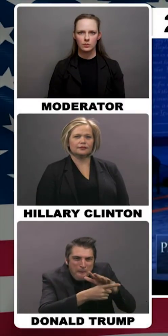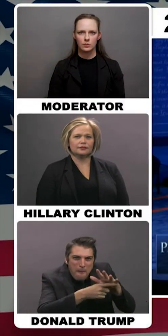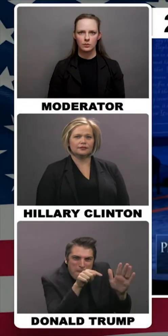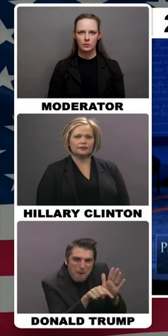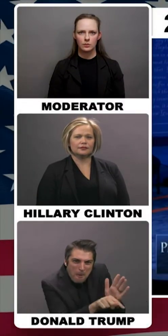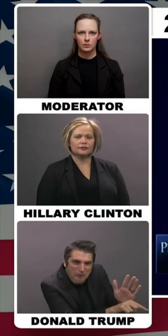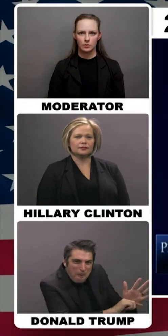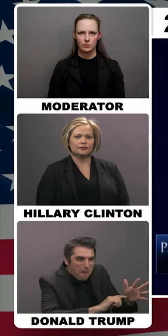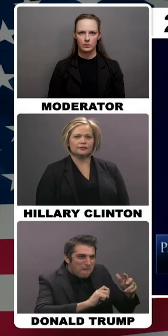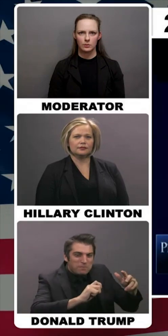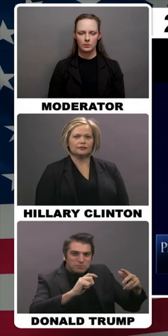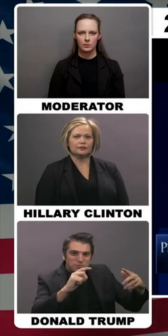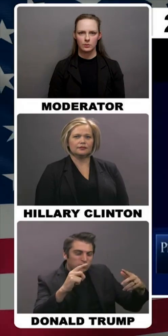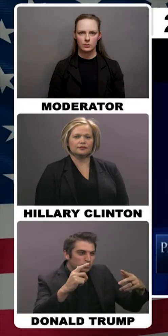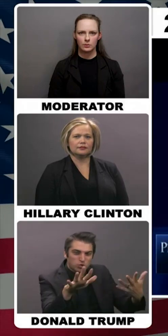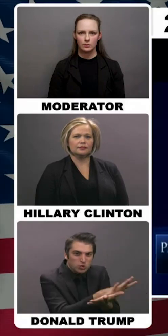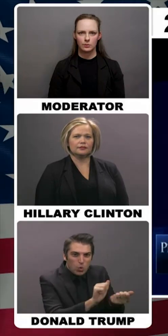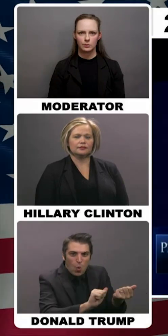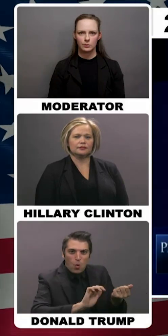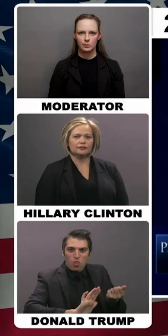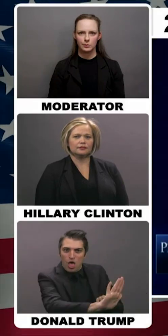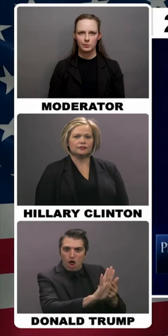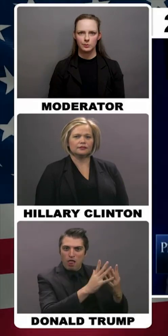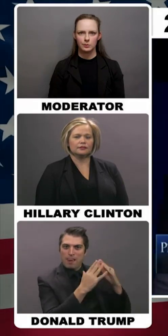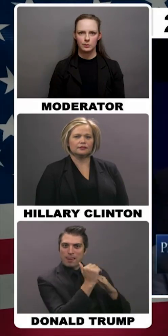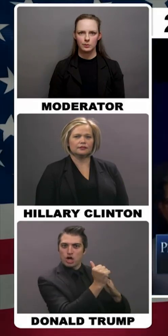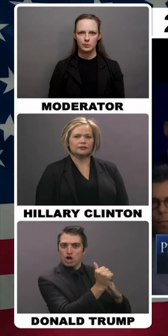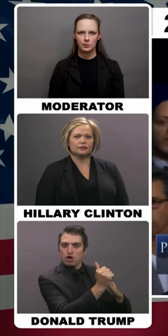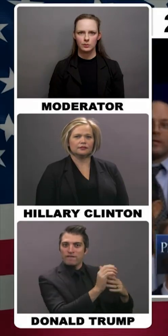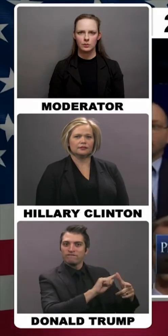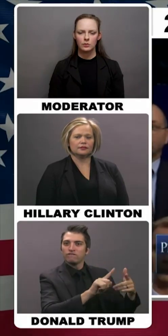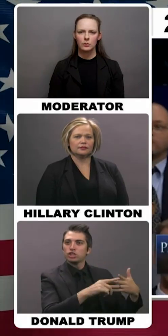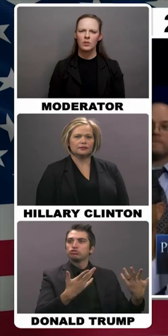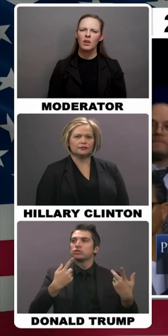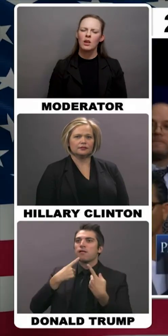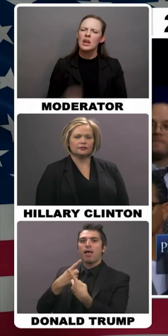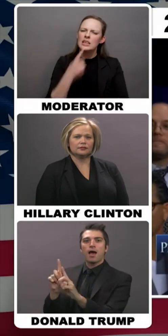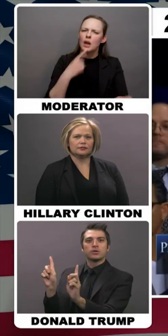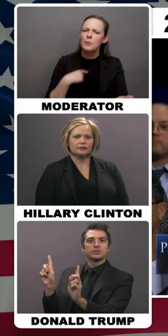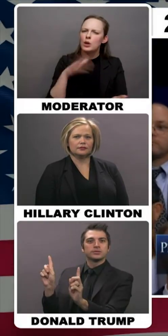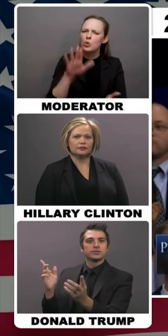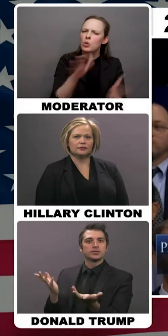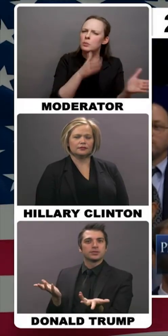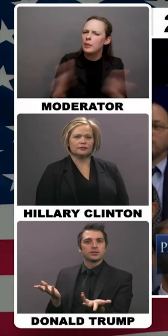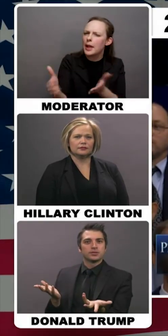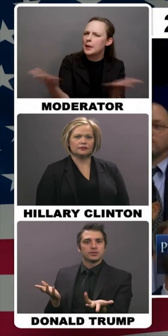How? Why would these people stay there? I've been reading now for weeks, tell Me what your strategy is. I've been reading now for weeks about mossel,